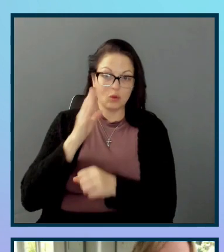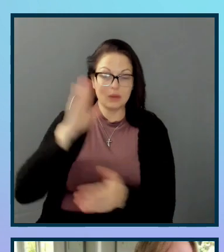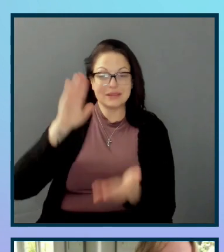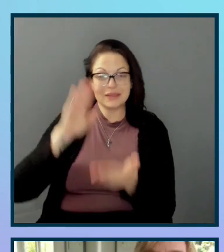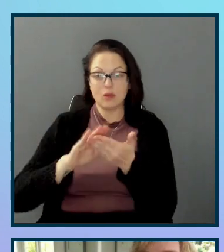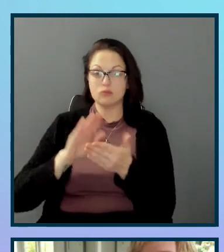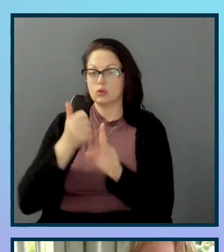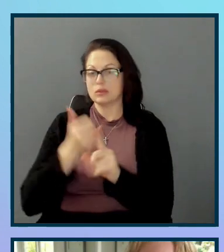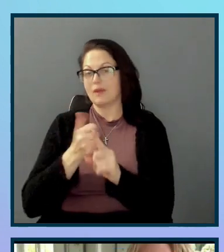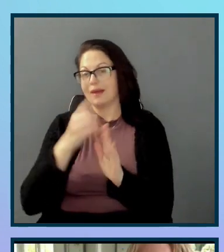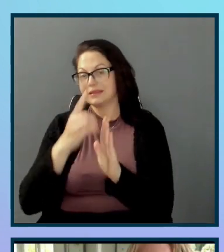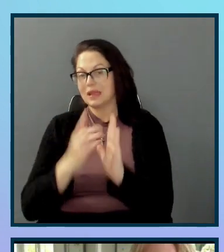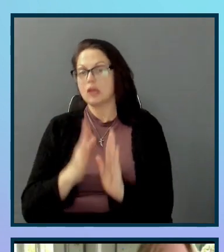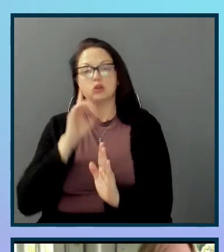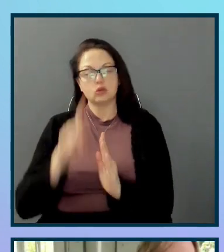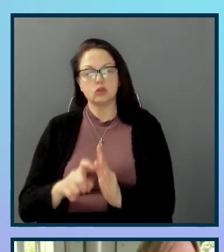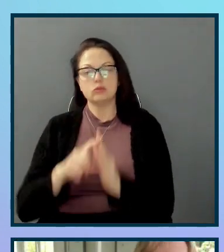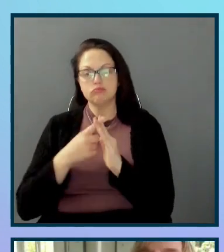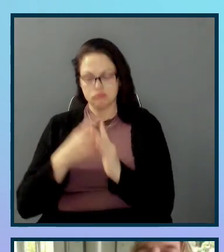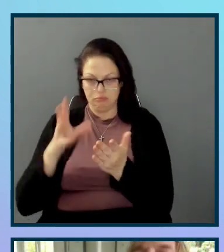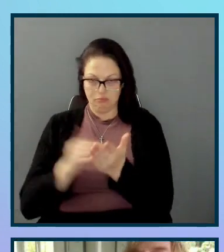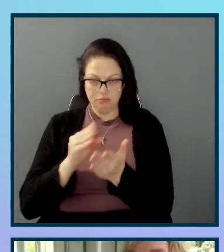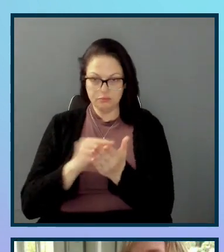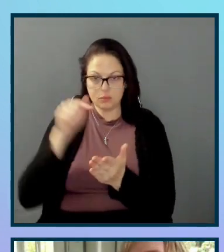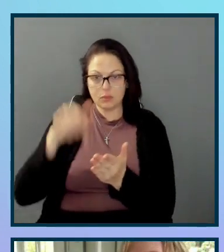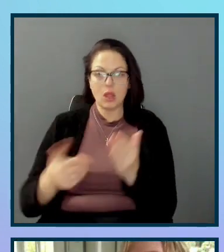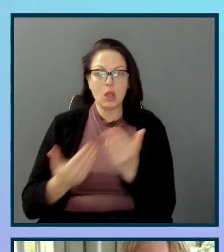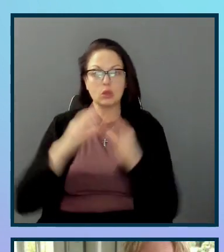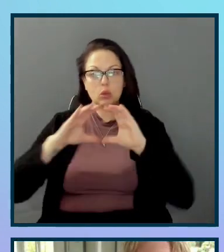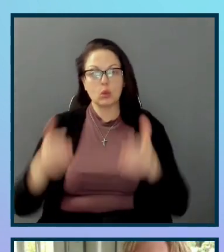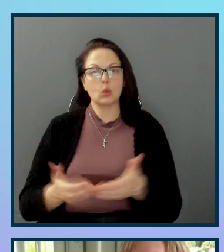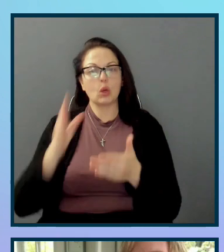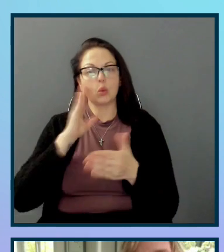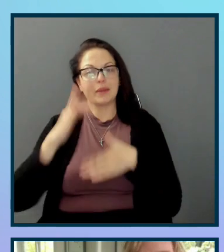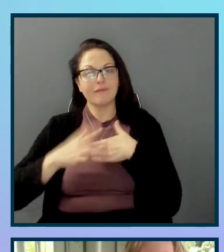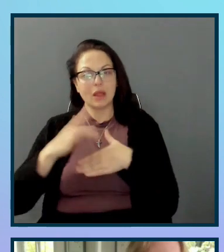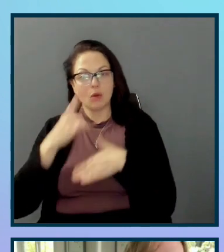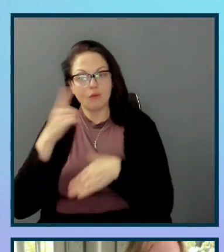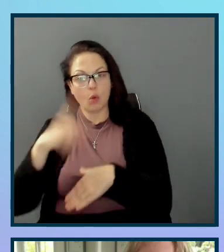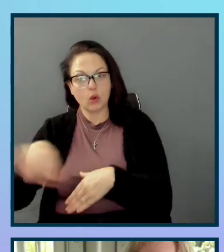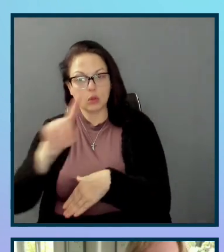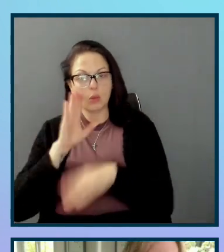you should really start learning this stuff because a whole new world is gonna open up for you. It's going to be amazing, I promise.